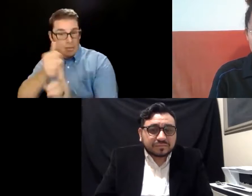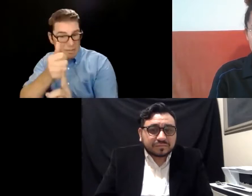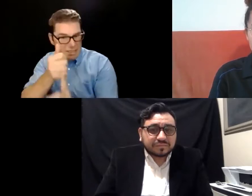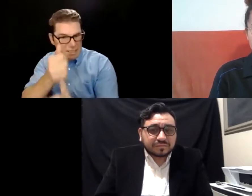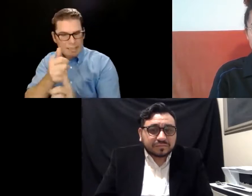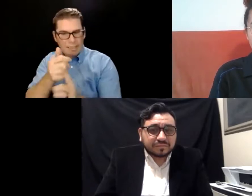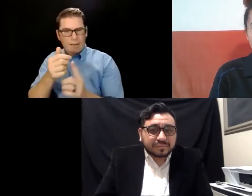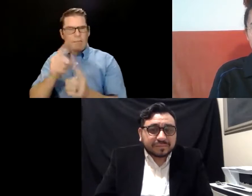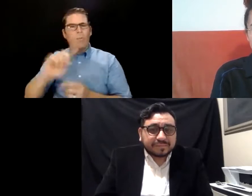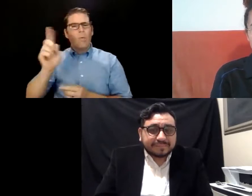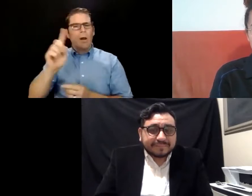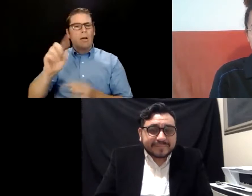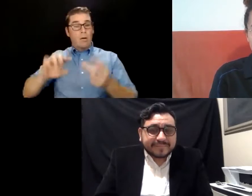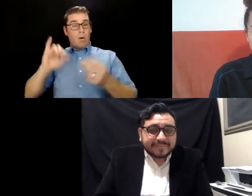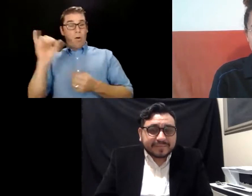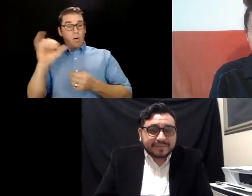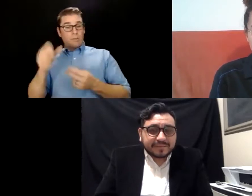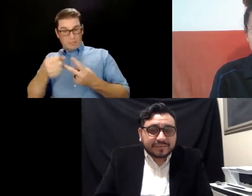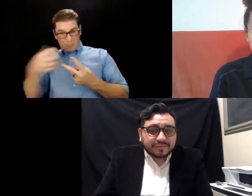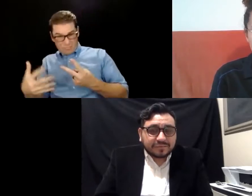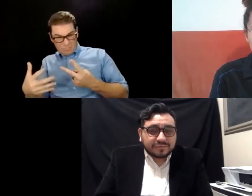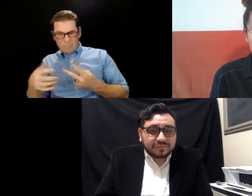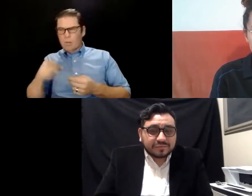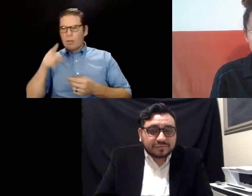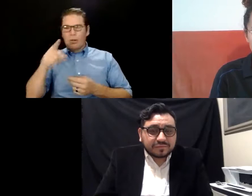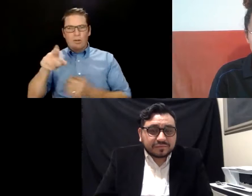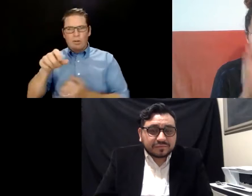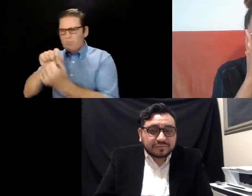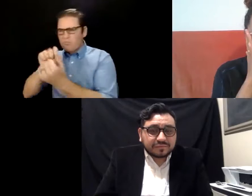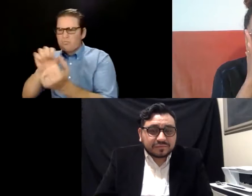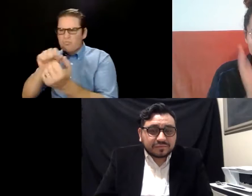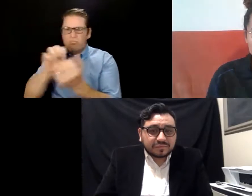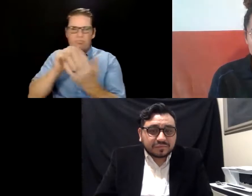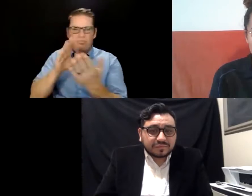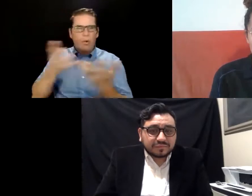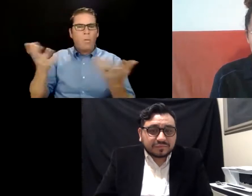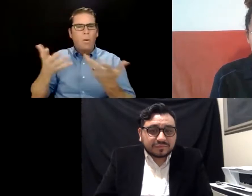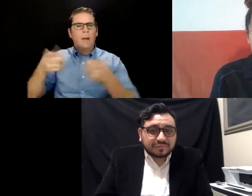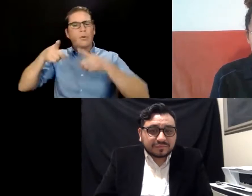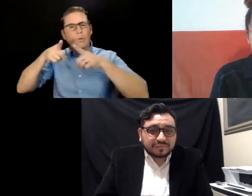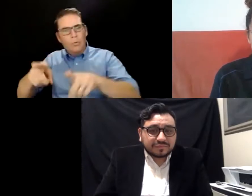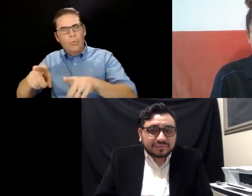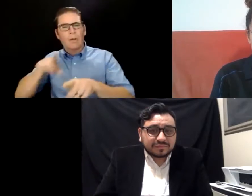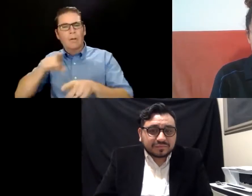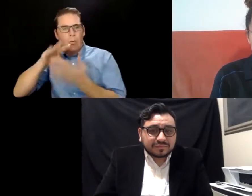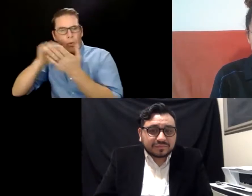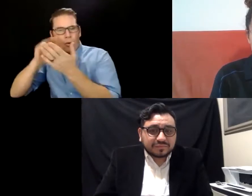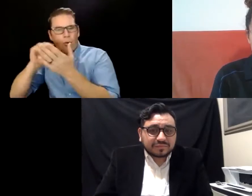education?